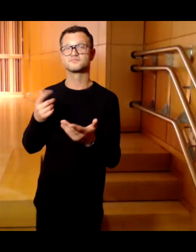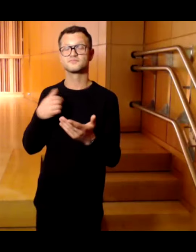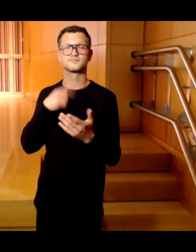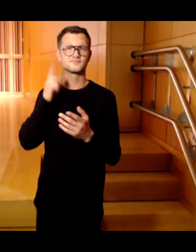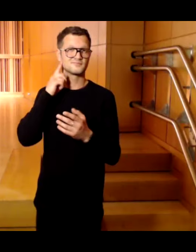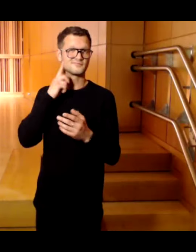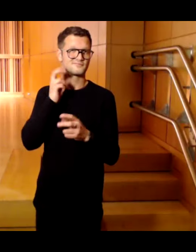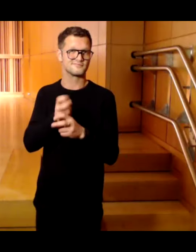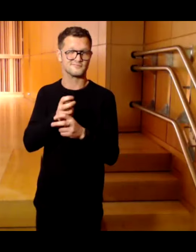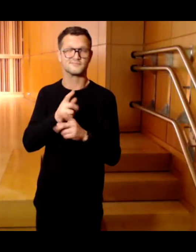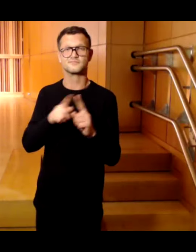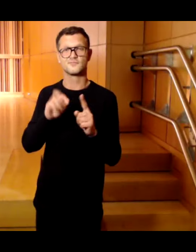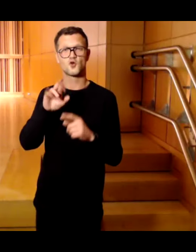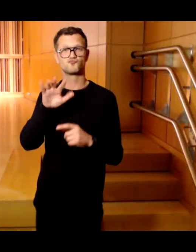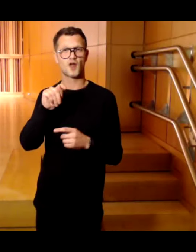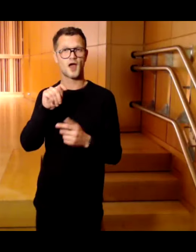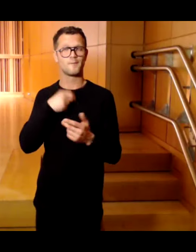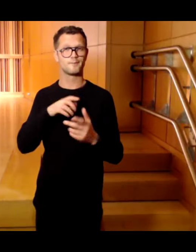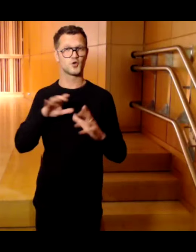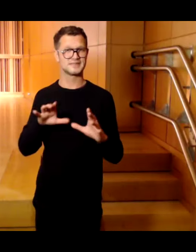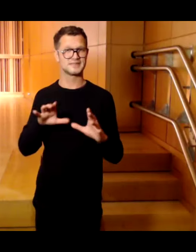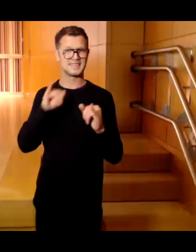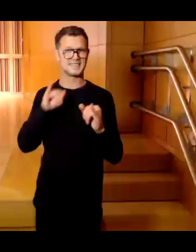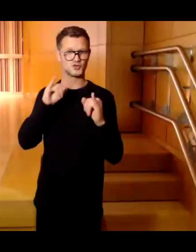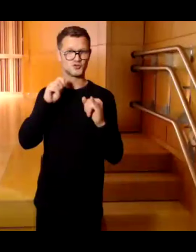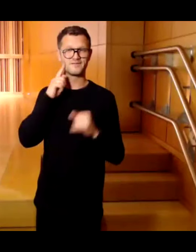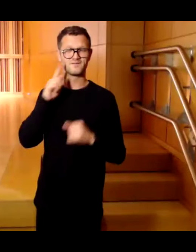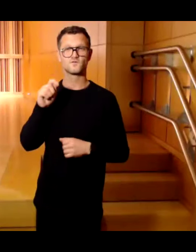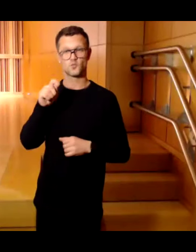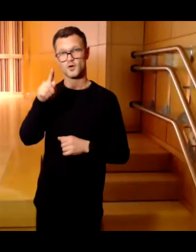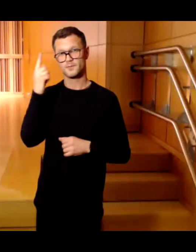Robert conducted a thought-provoking interview for the Black Dies Park Arts and Culture Journal.